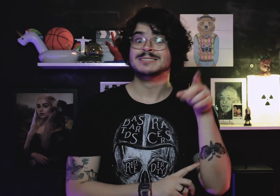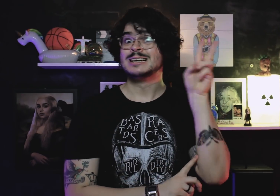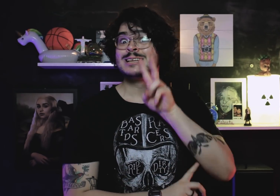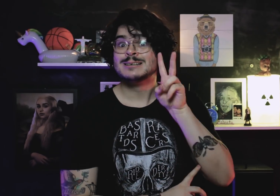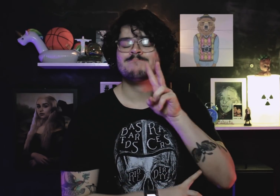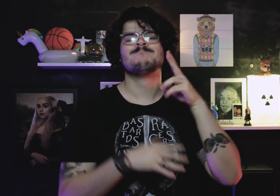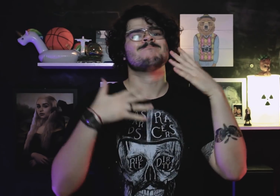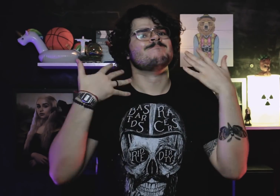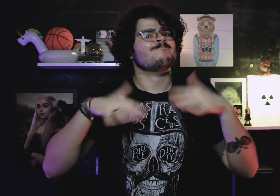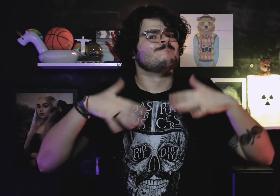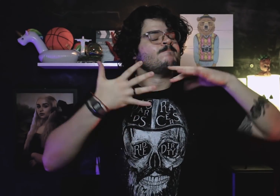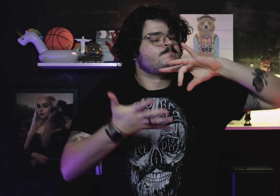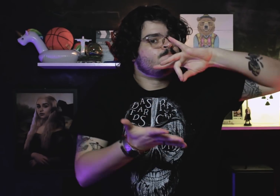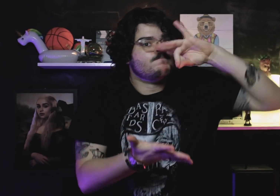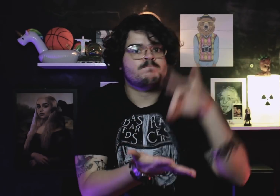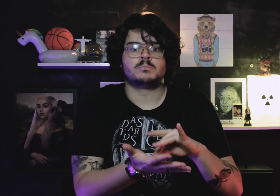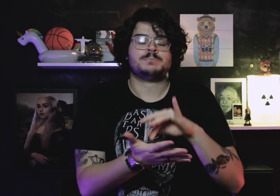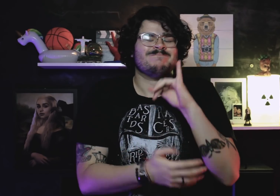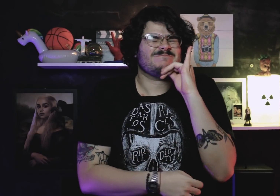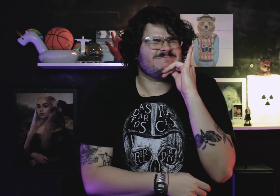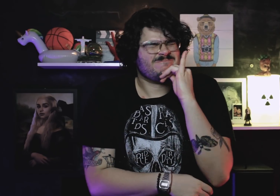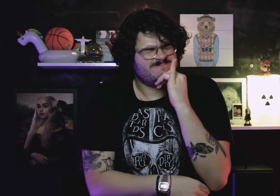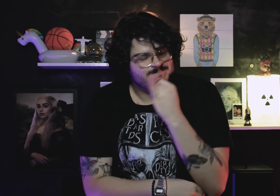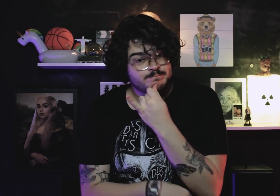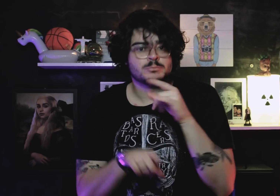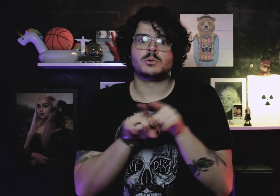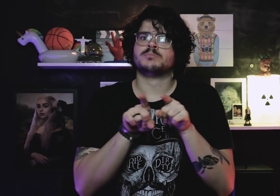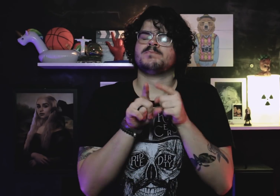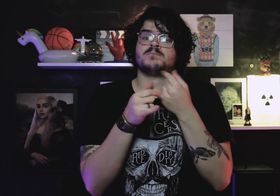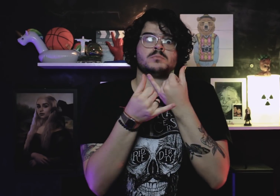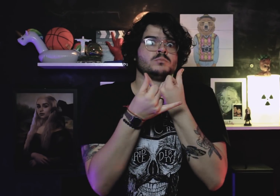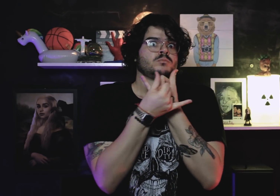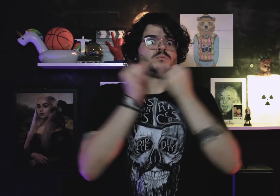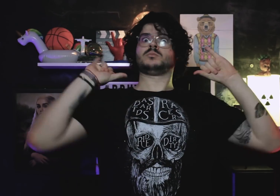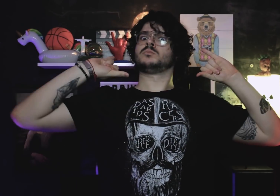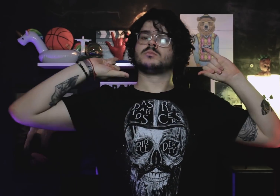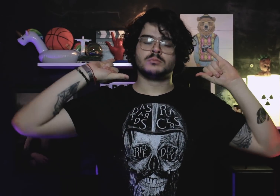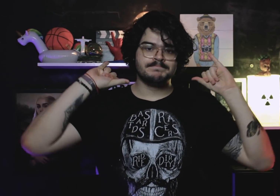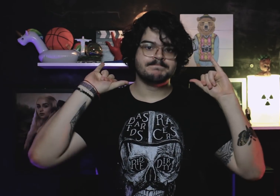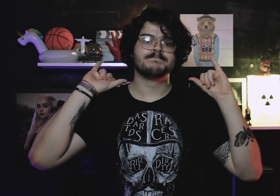A sad and shocking story!